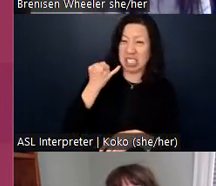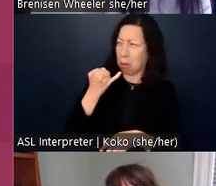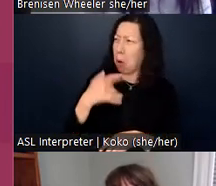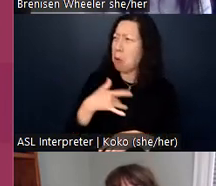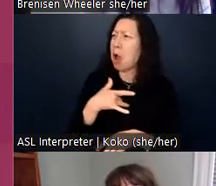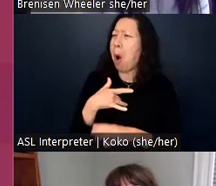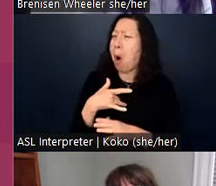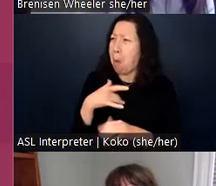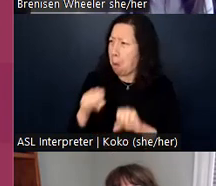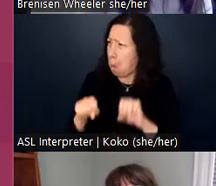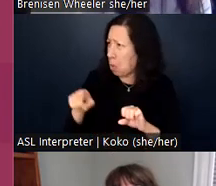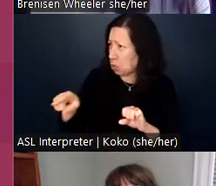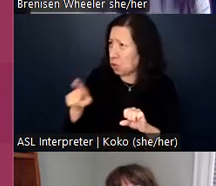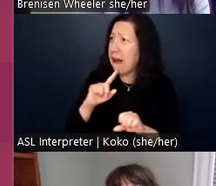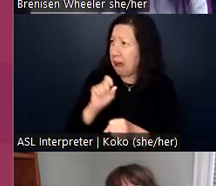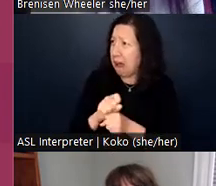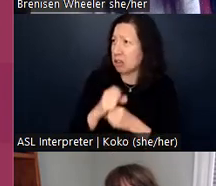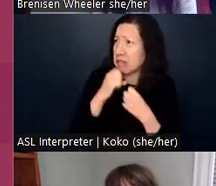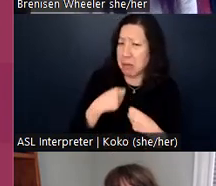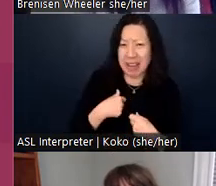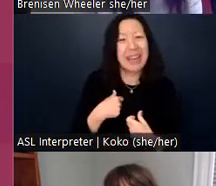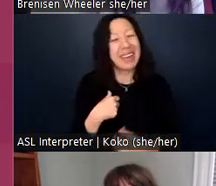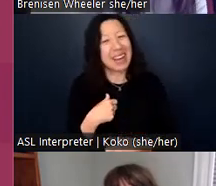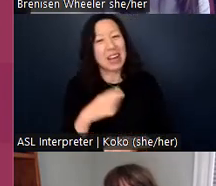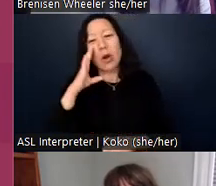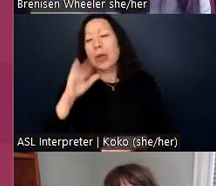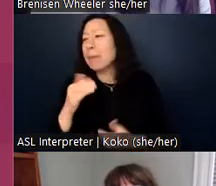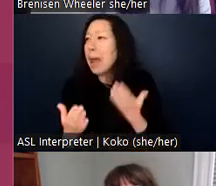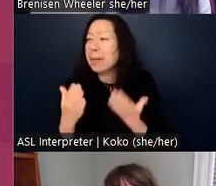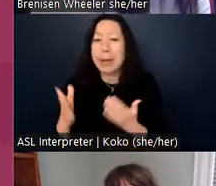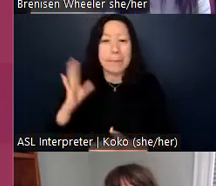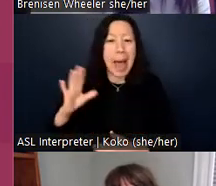past would make me delete this person on social media, or to put my contacts and the fact